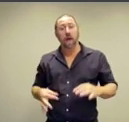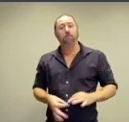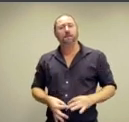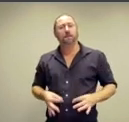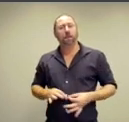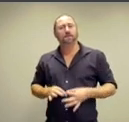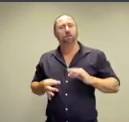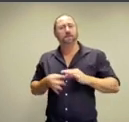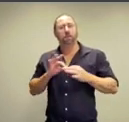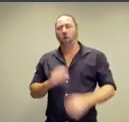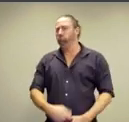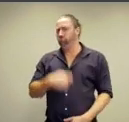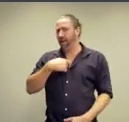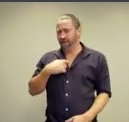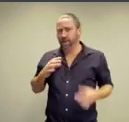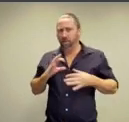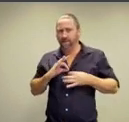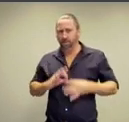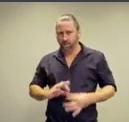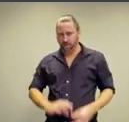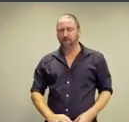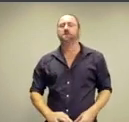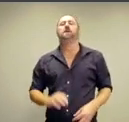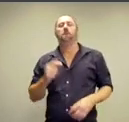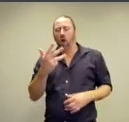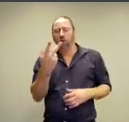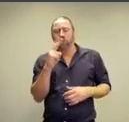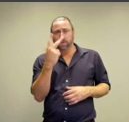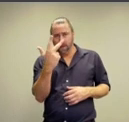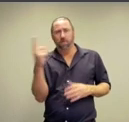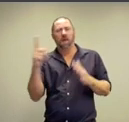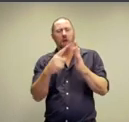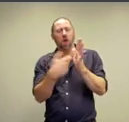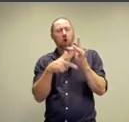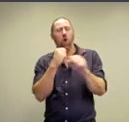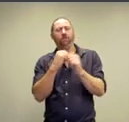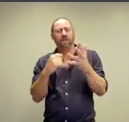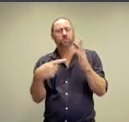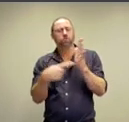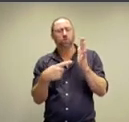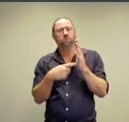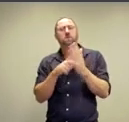like the ones we saw in the military images previously but in 1928, one of the